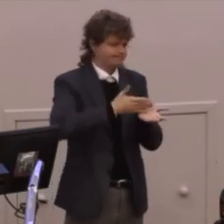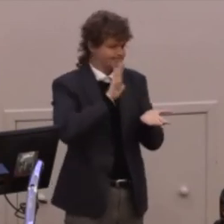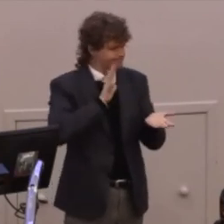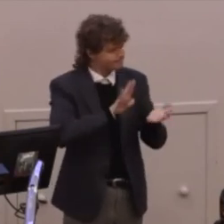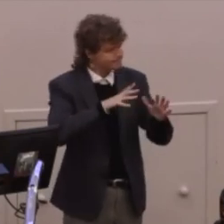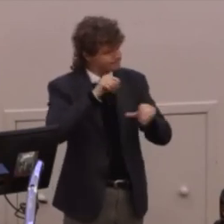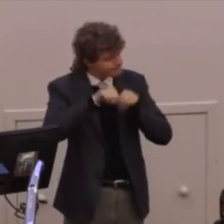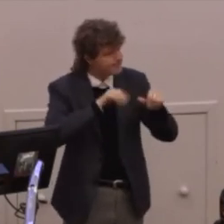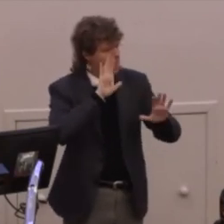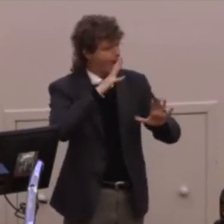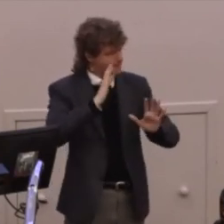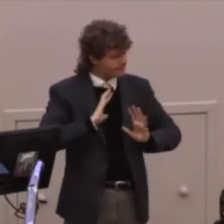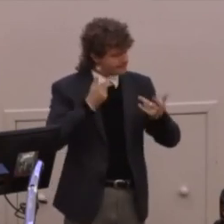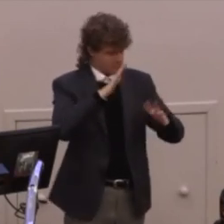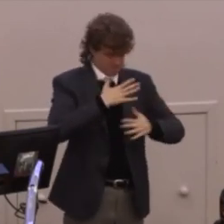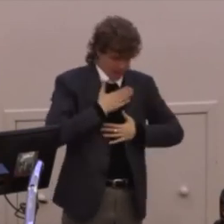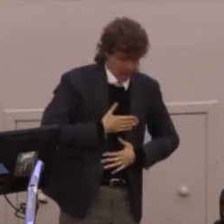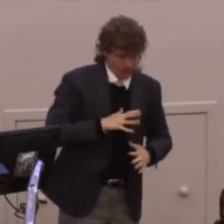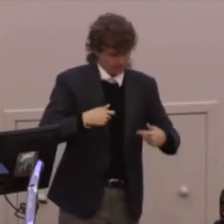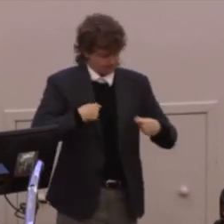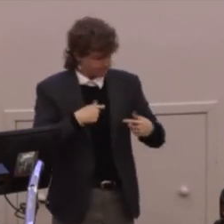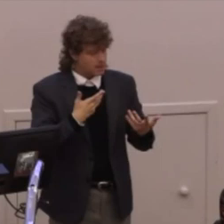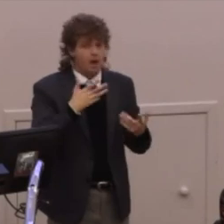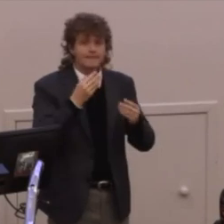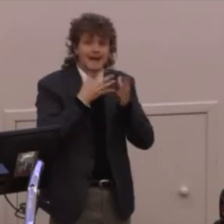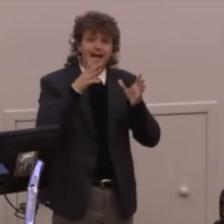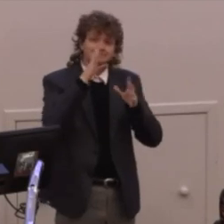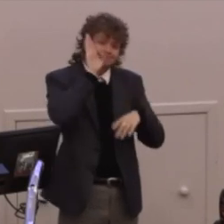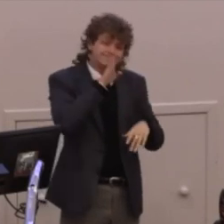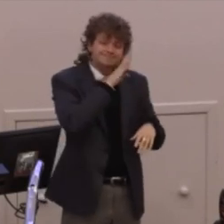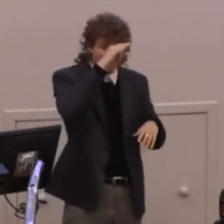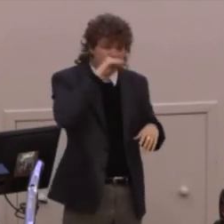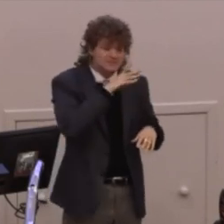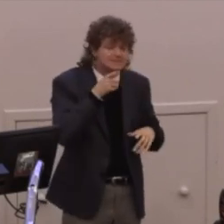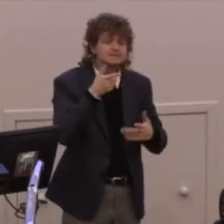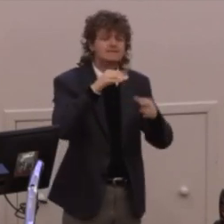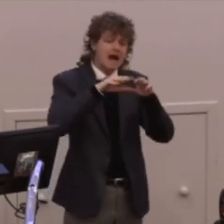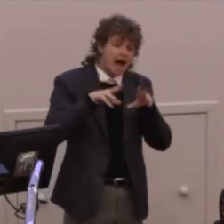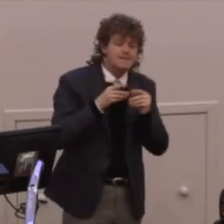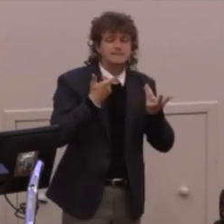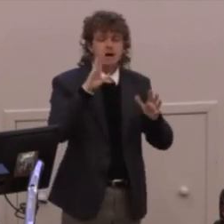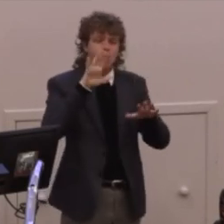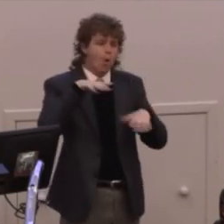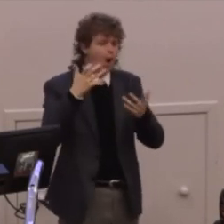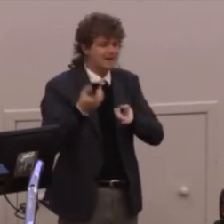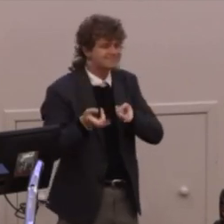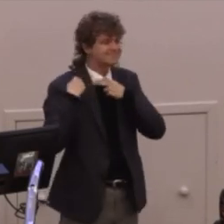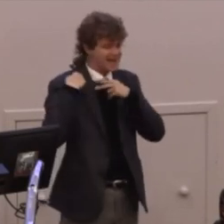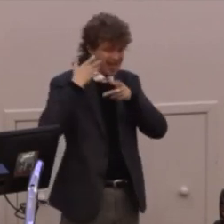or legal guardians are the ones making important decisions for our people, without our consideration